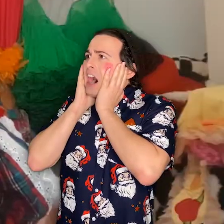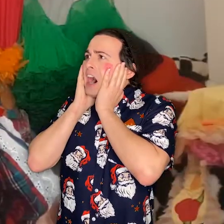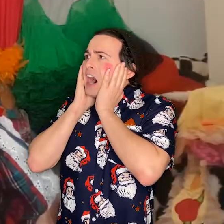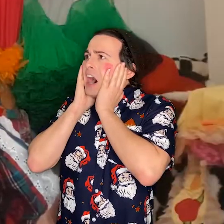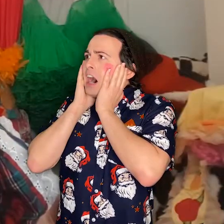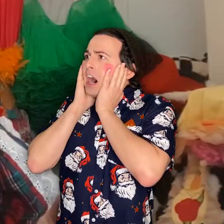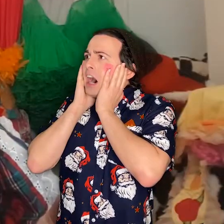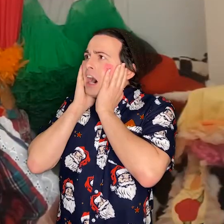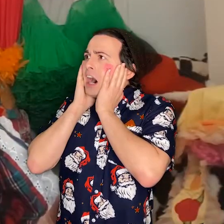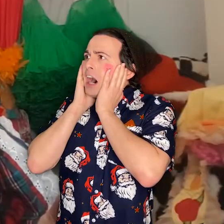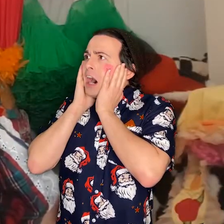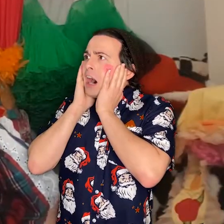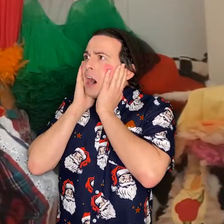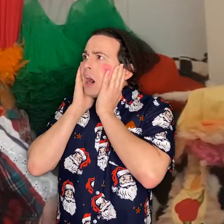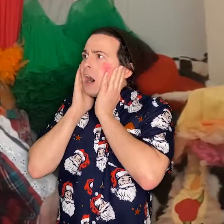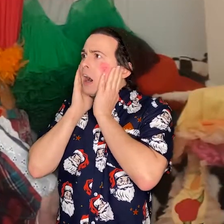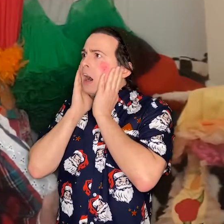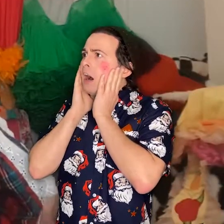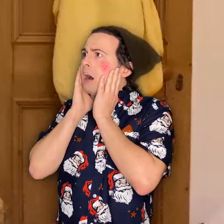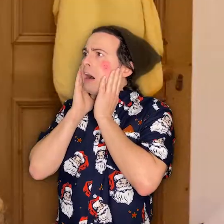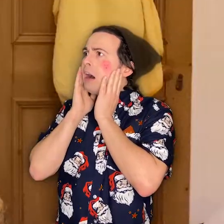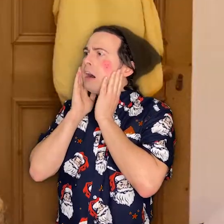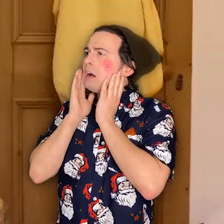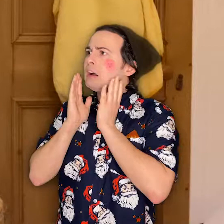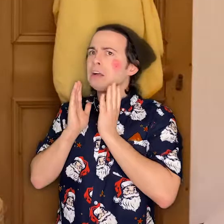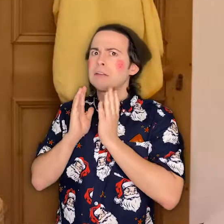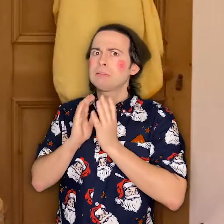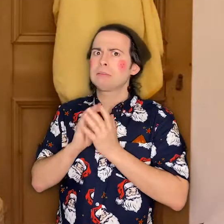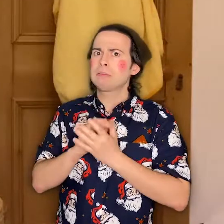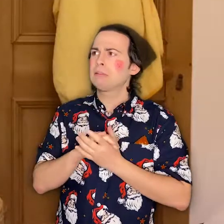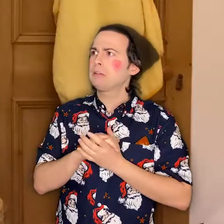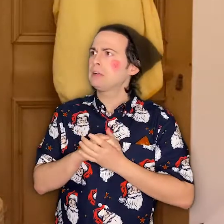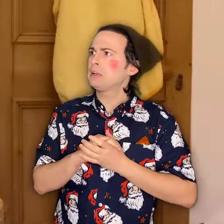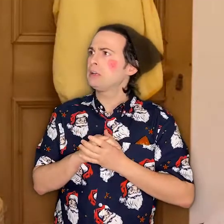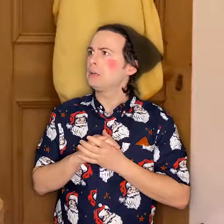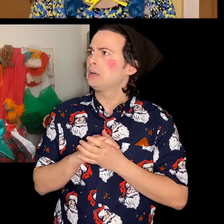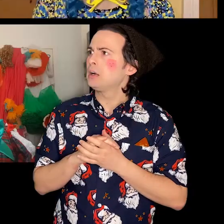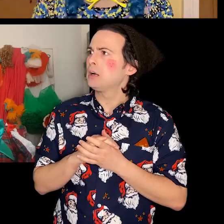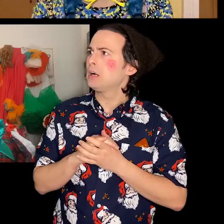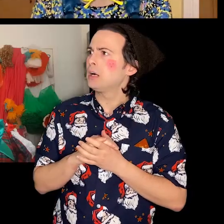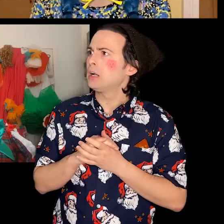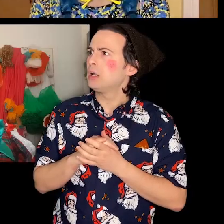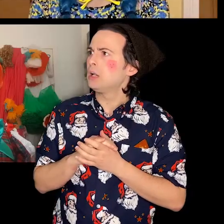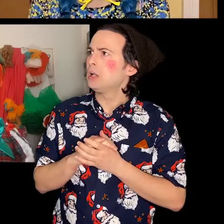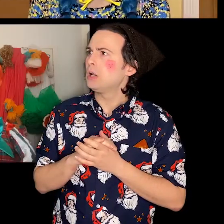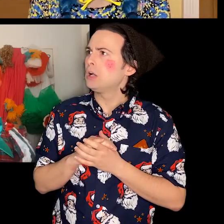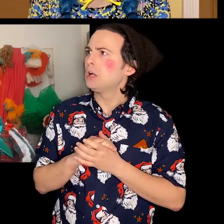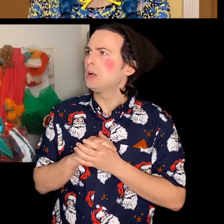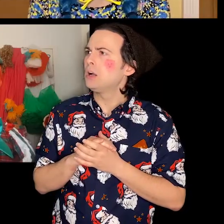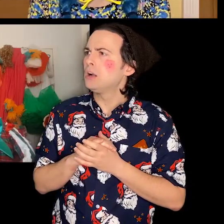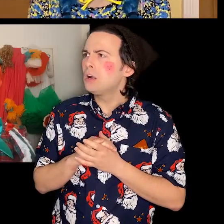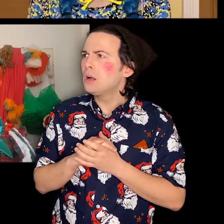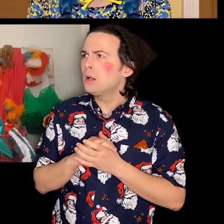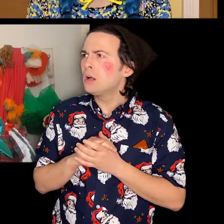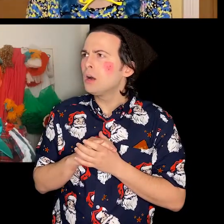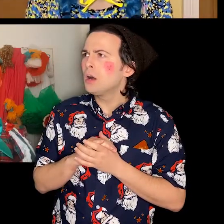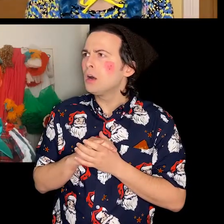Wind – Naw Helen – Aye, don’t you say aye again Cyndi – How’d she get that? Carina – I know how she got it.